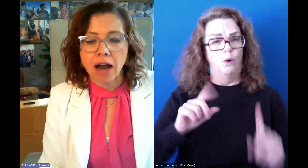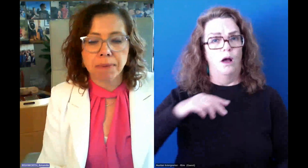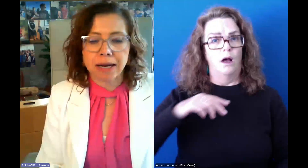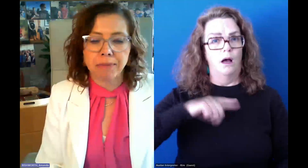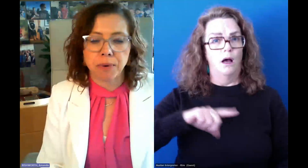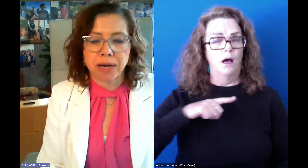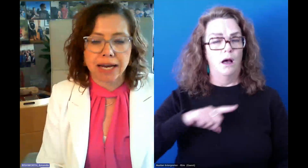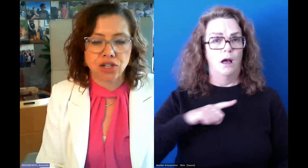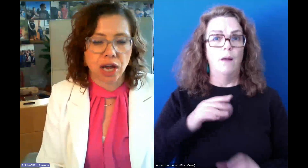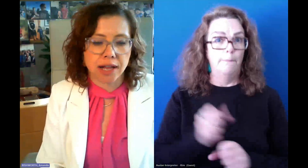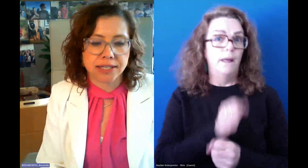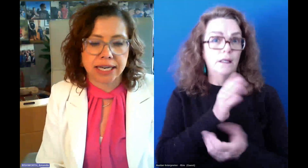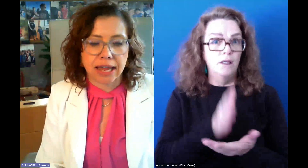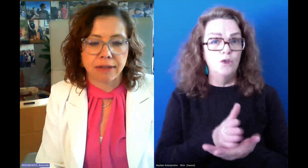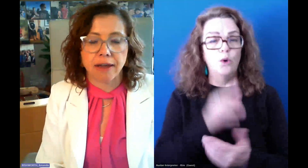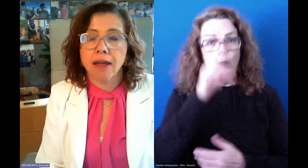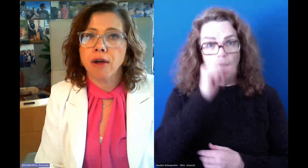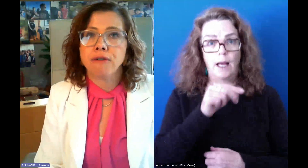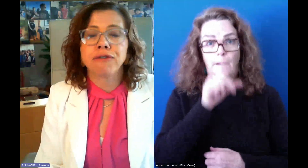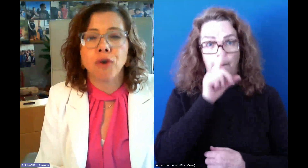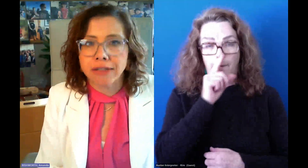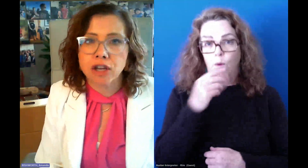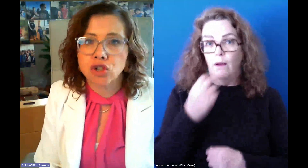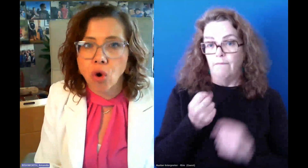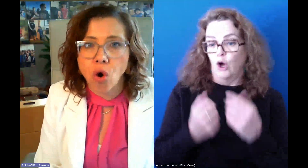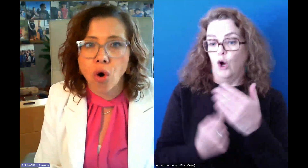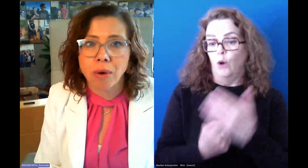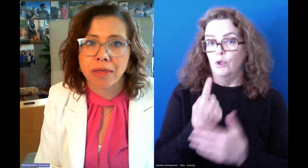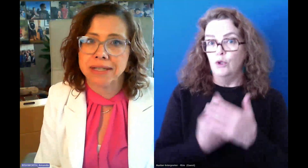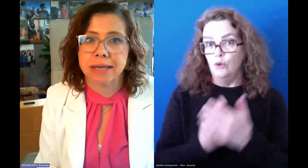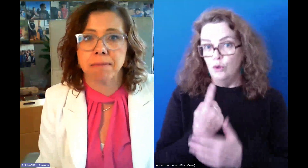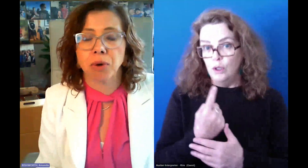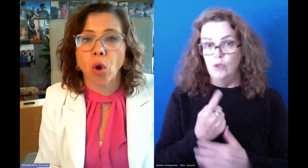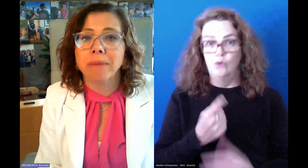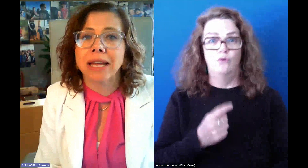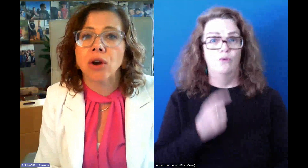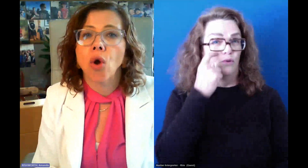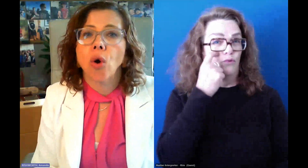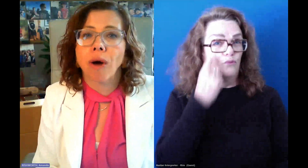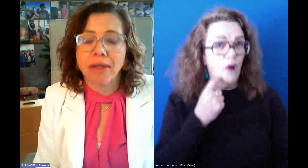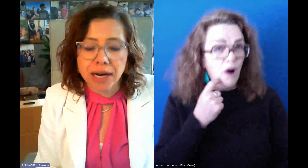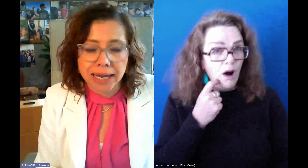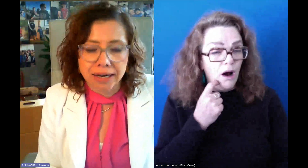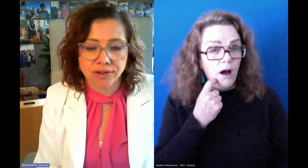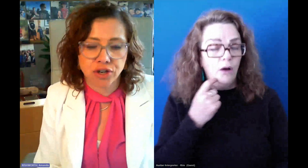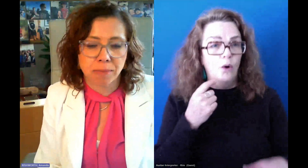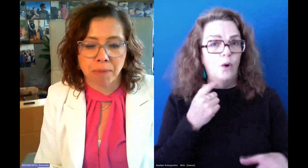young people get a chance to get their foot in the door whether it's employment or other leadership